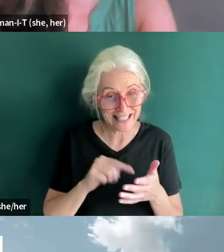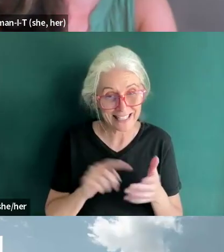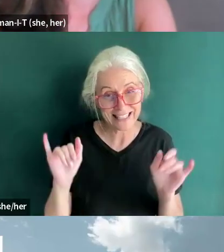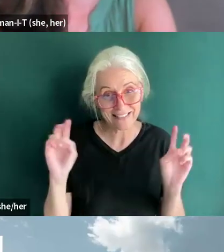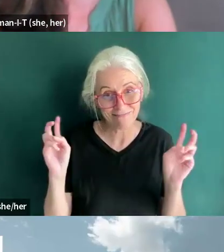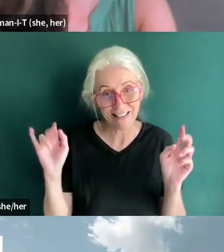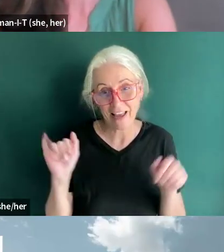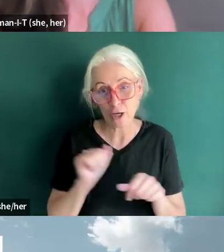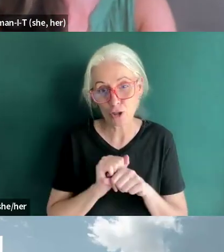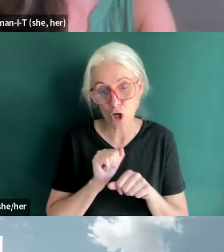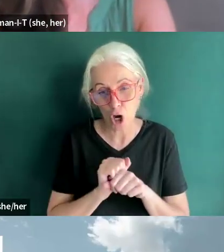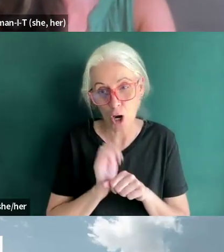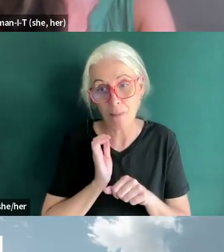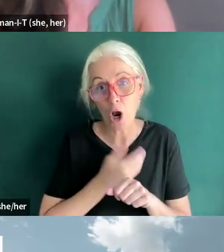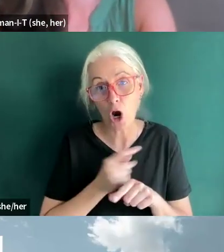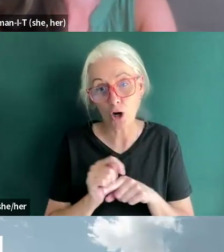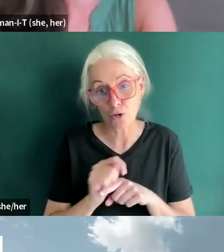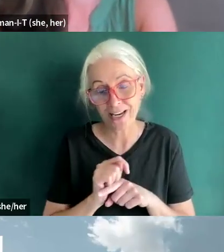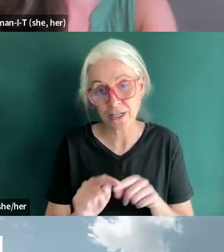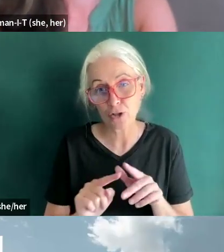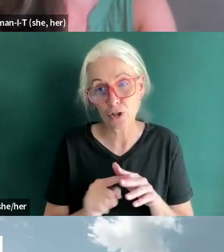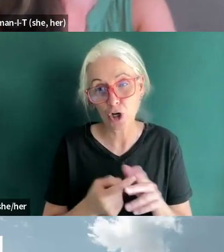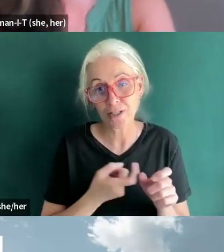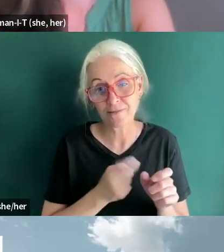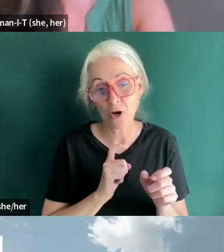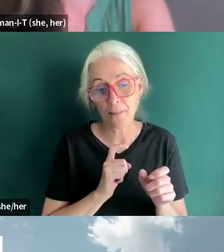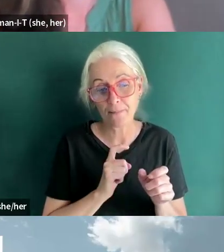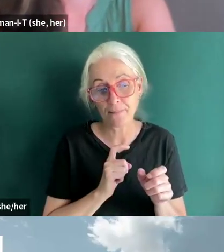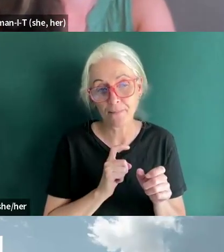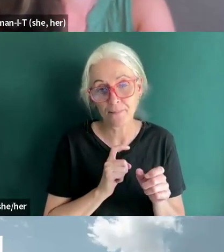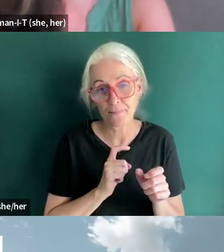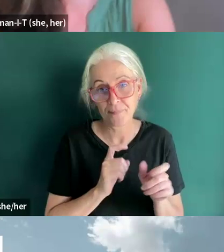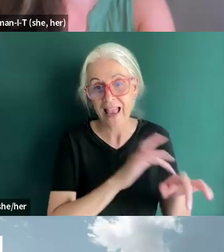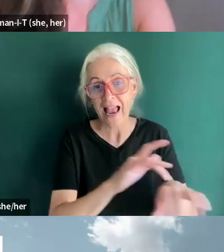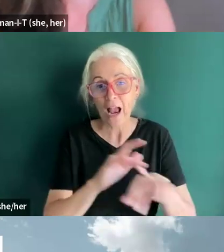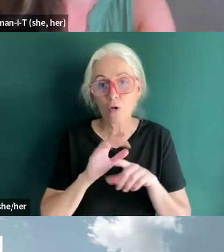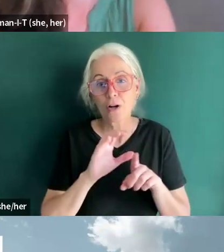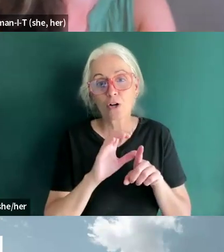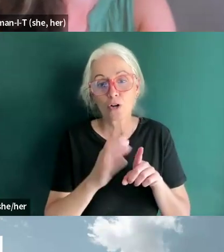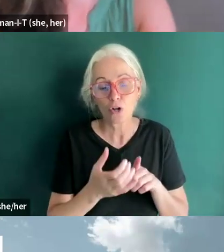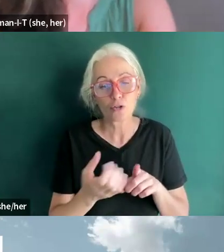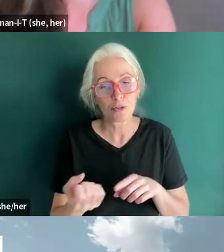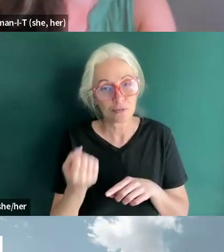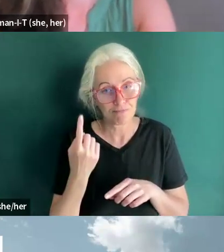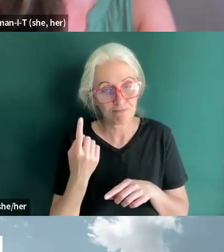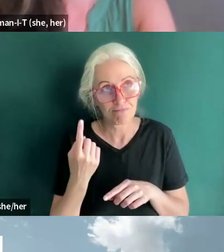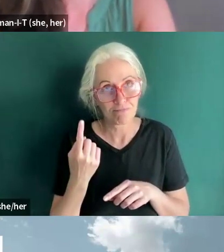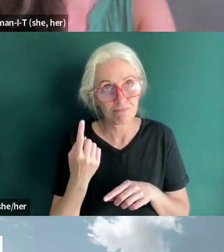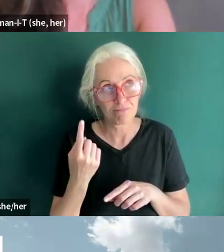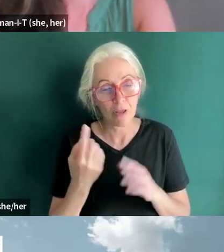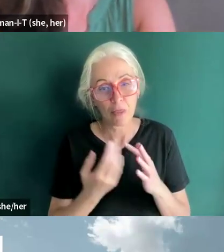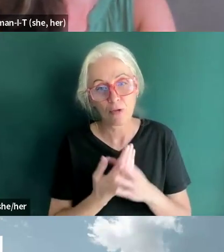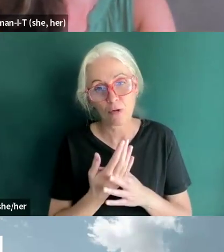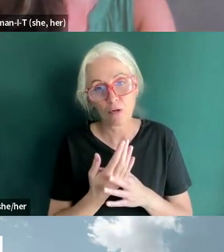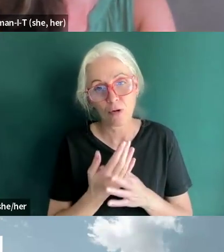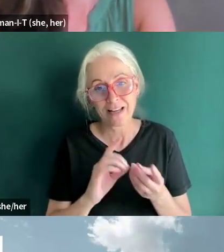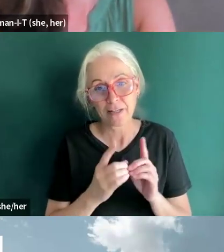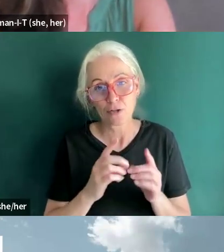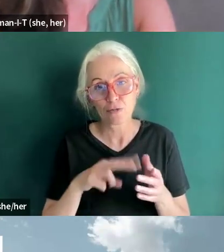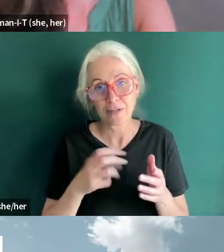and so our training starts from outreach, cultural competency, through digital literacy training,